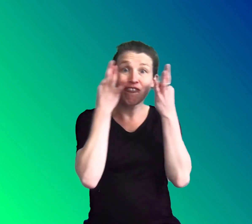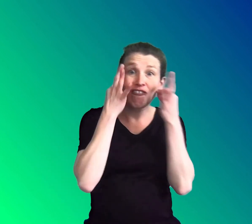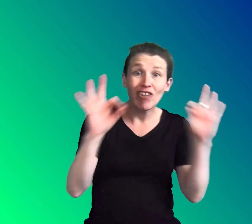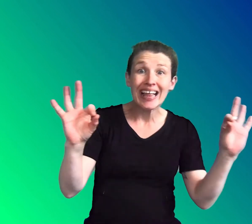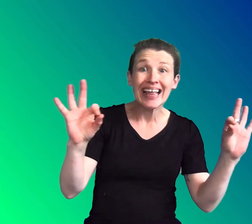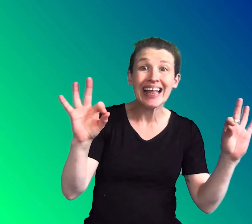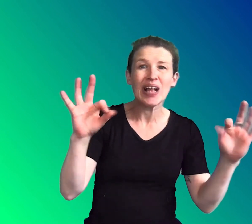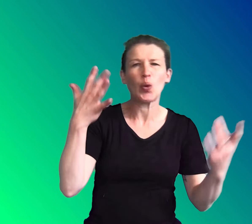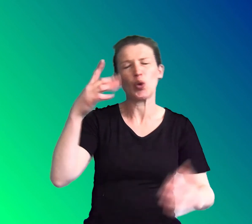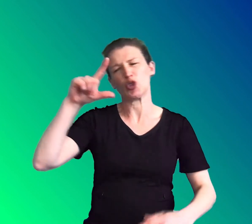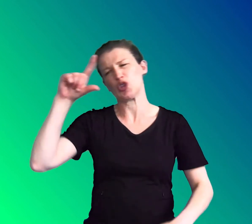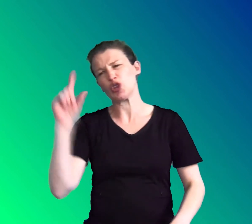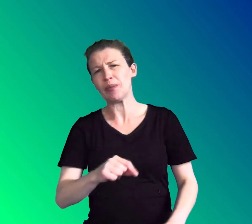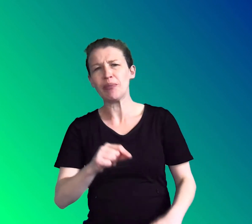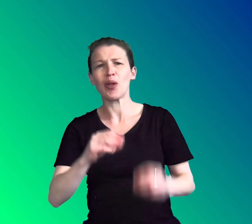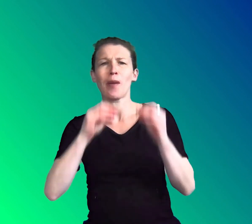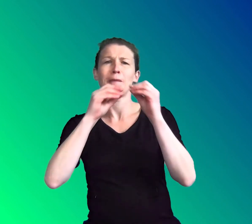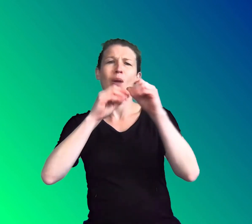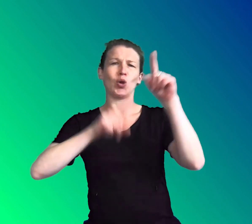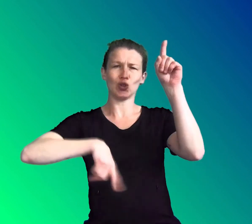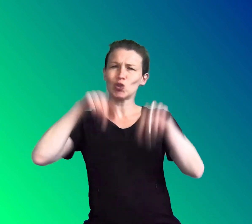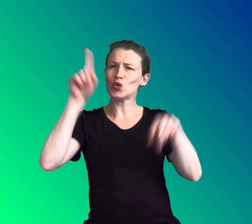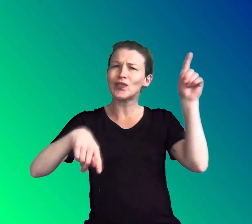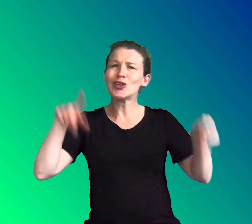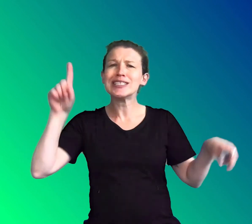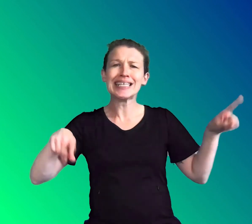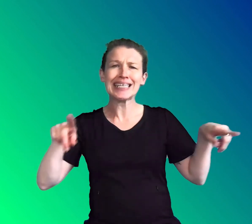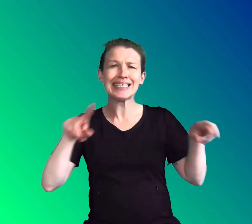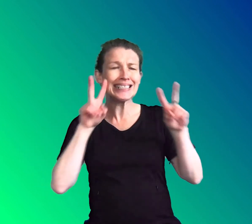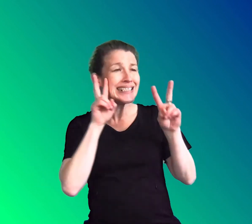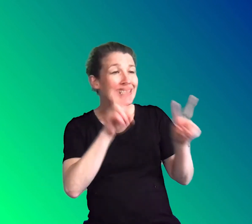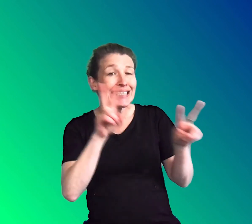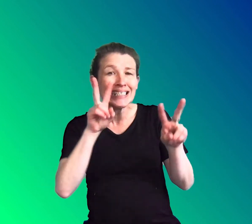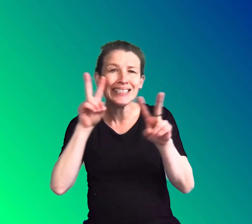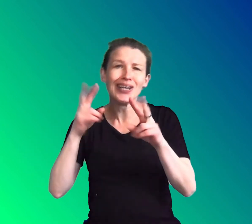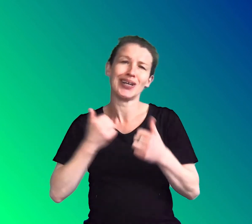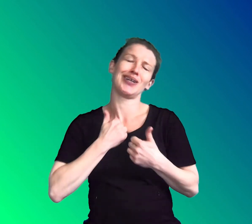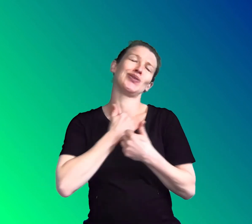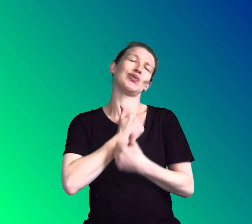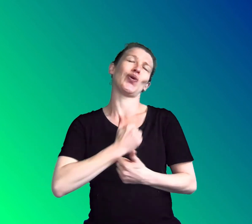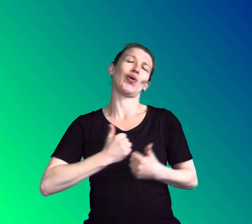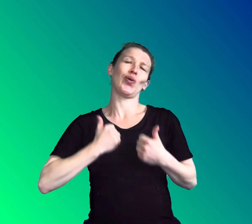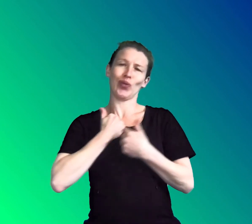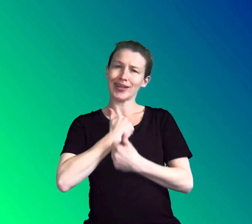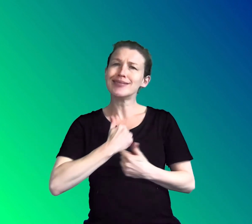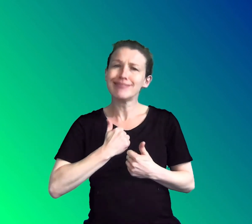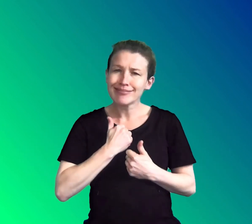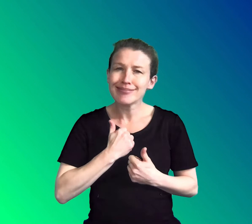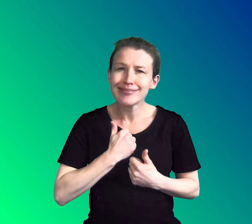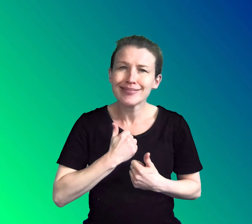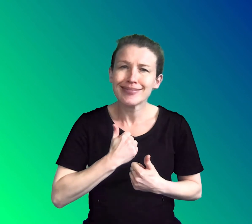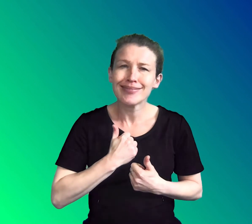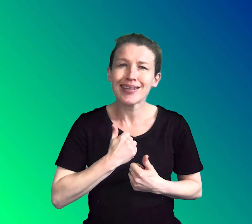There are also lots of free or cheap ways that you can go out and enjoy your local biodiversity.